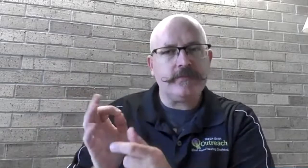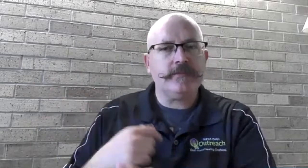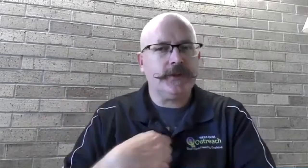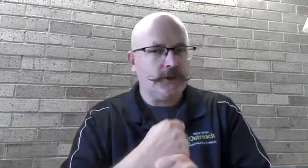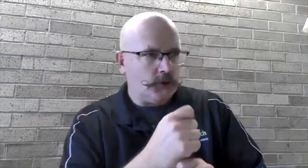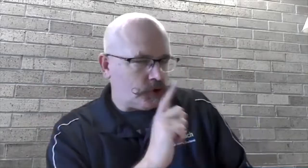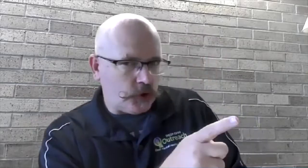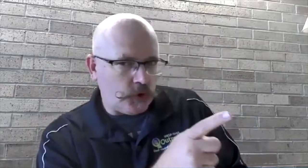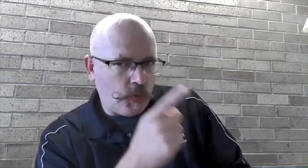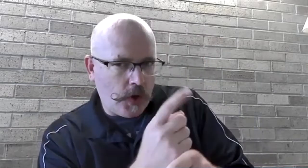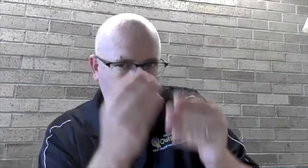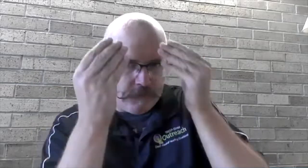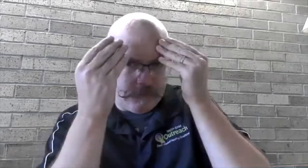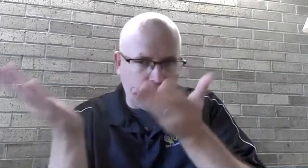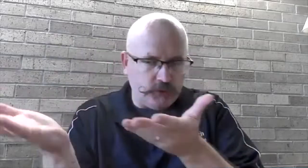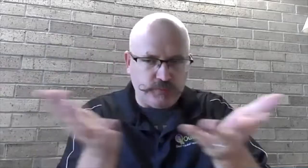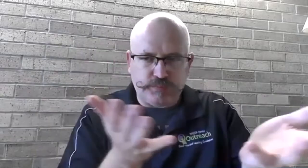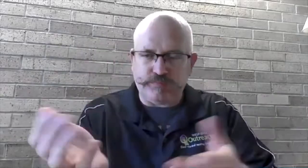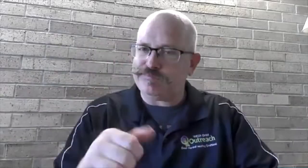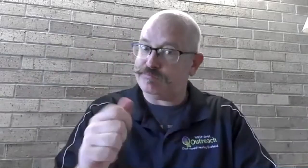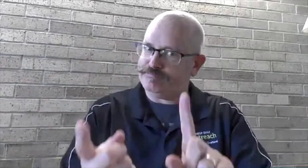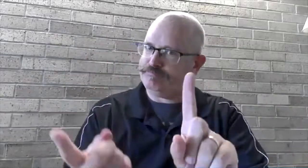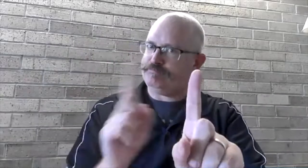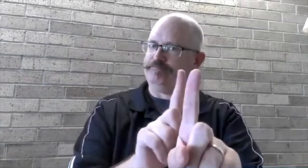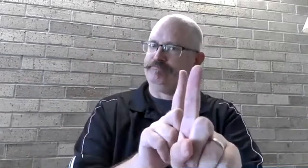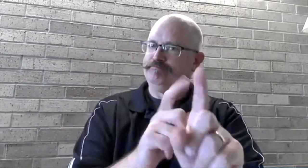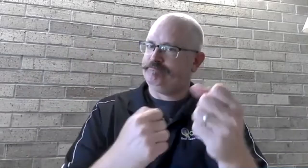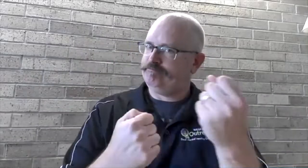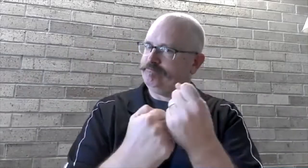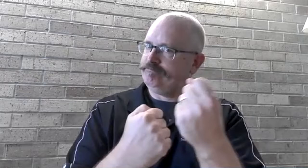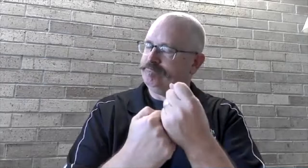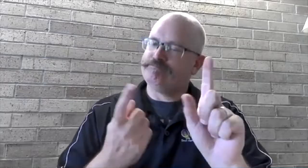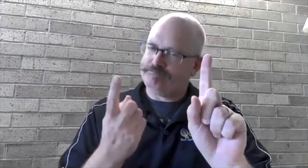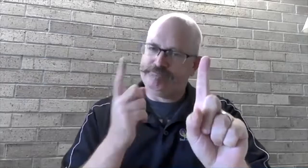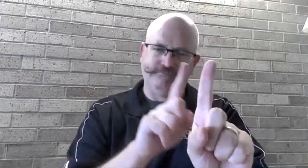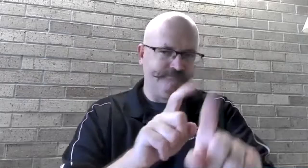thinking. They're there to explain and give and make sure that the right information is there.